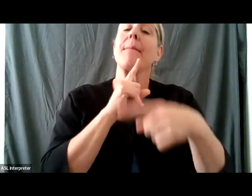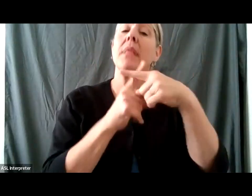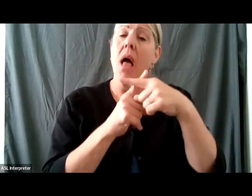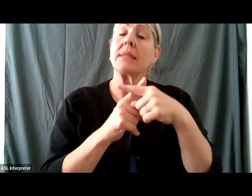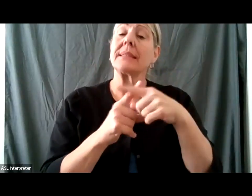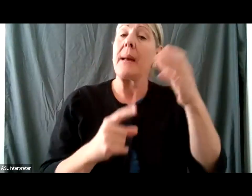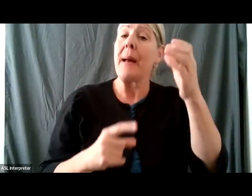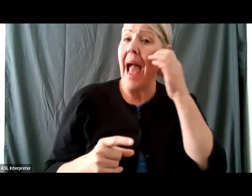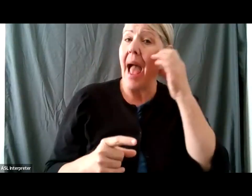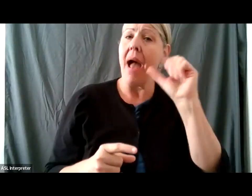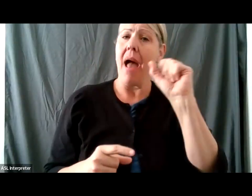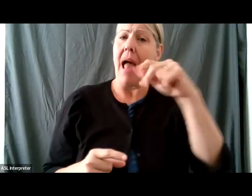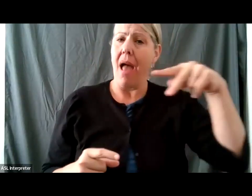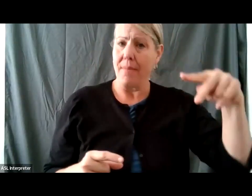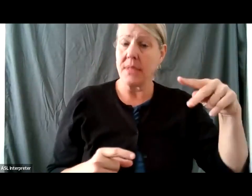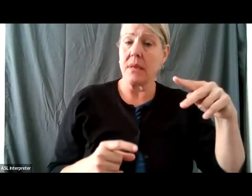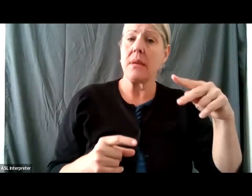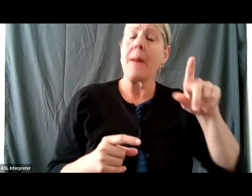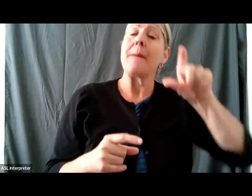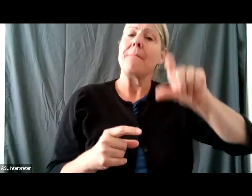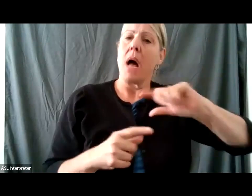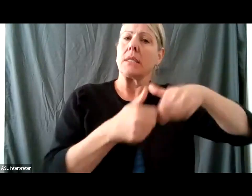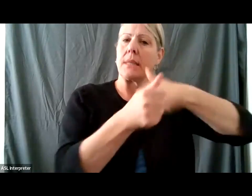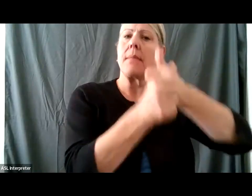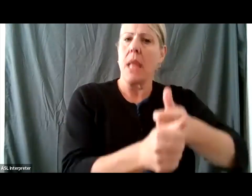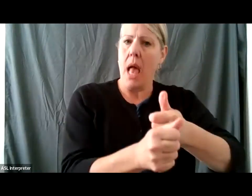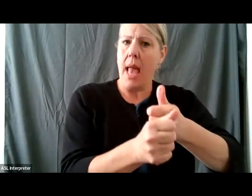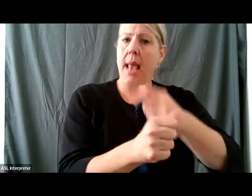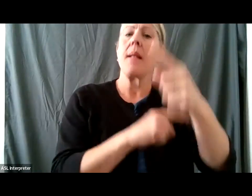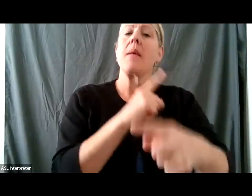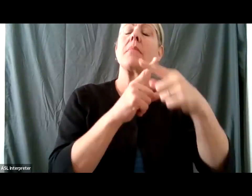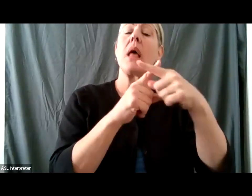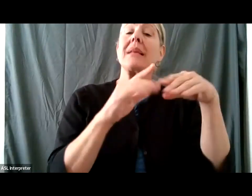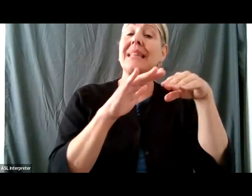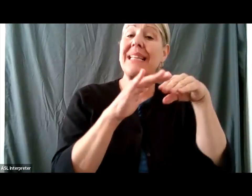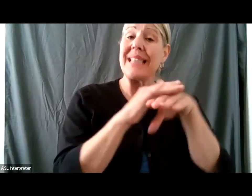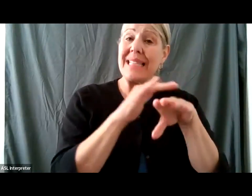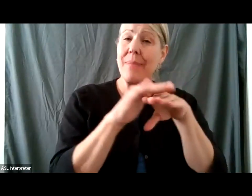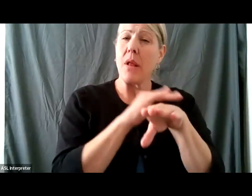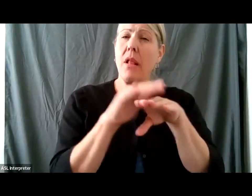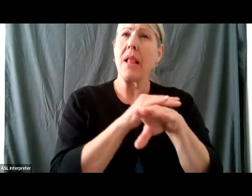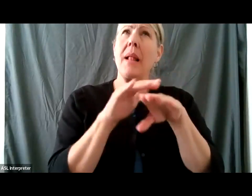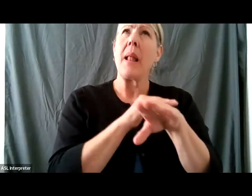of HHS funds must be accessible within either two or three years.